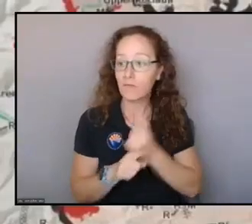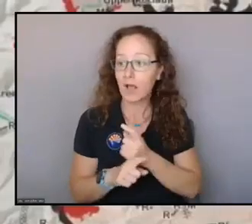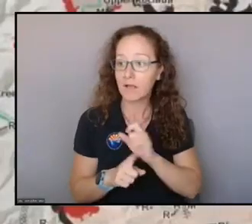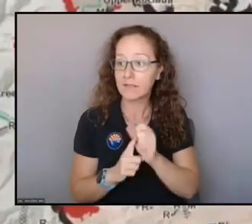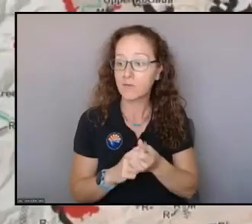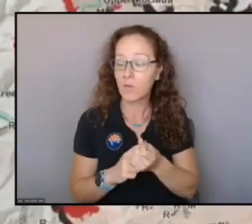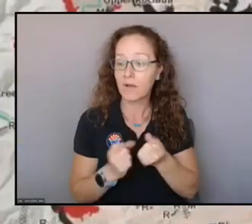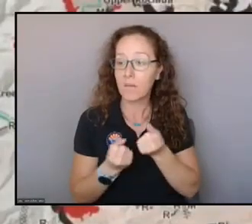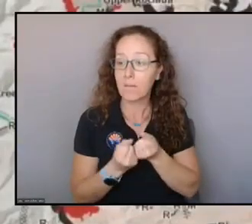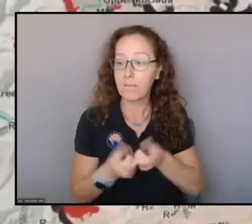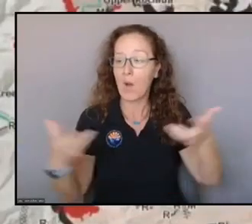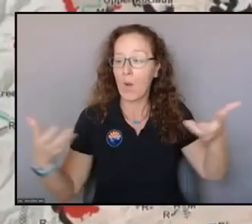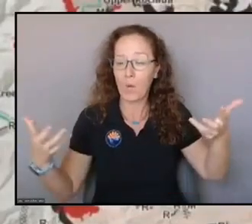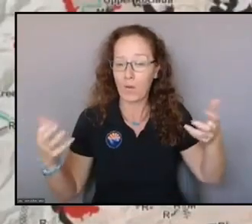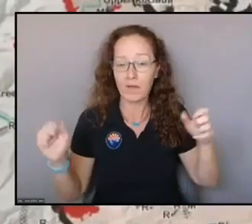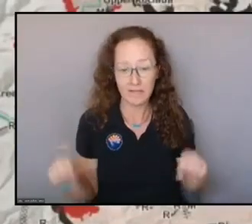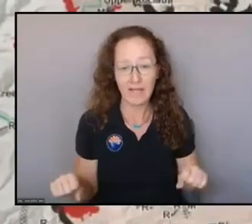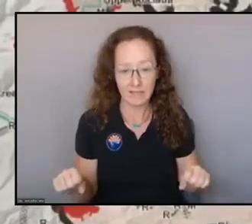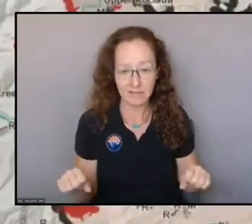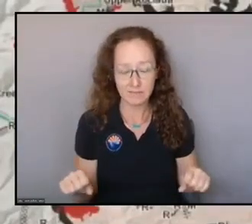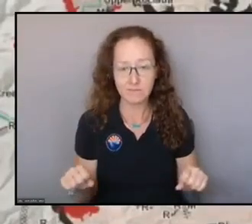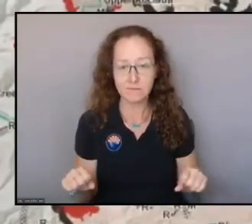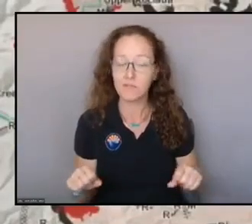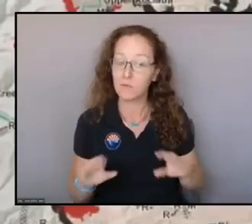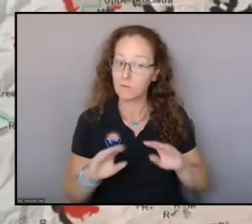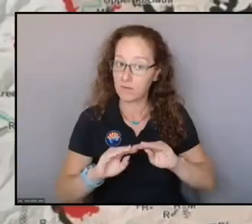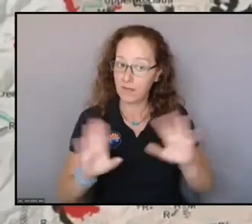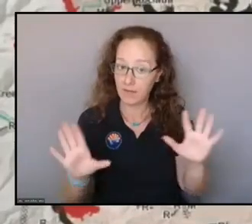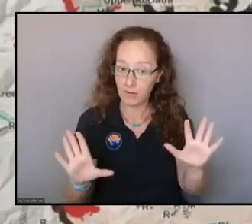I JUST WANT TO MAKE THAT VERY CLEAR FOR EVERYBODY AS WE